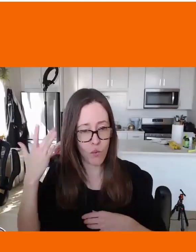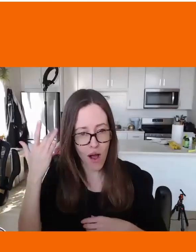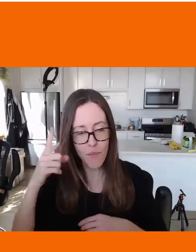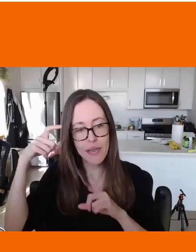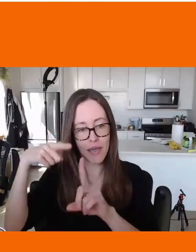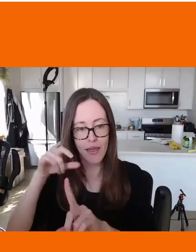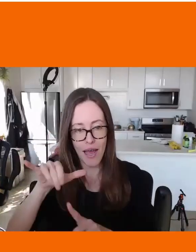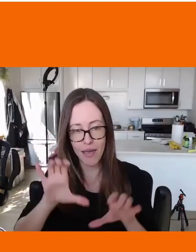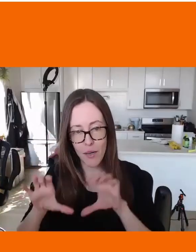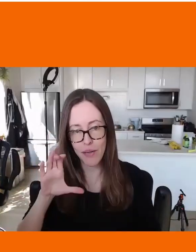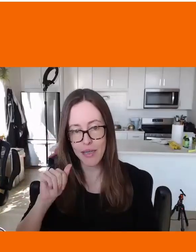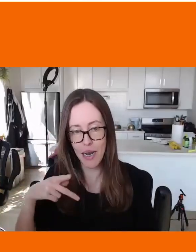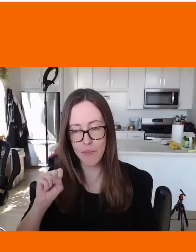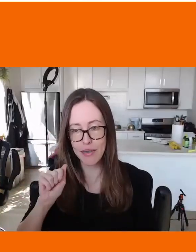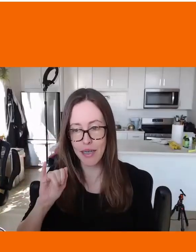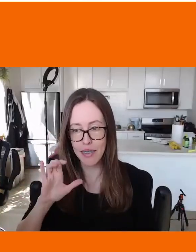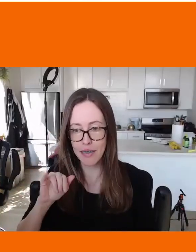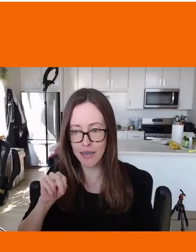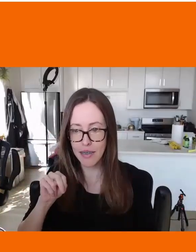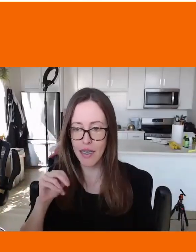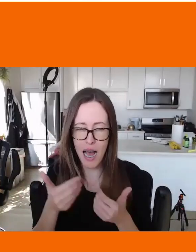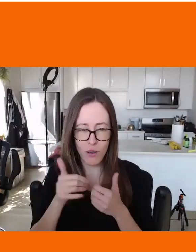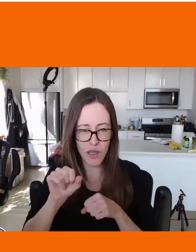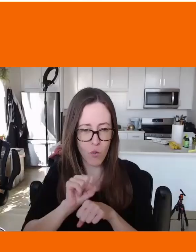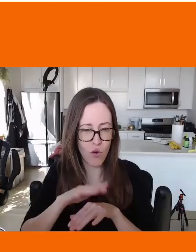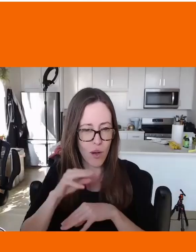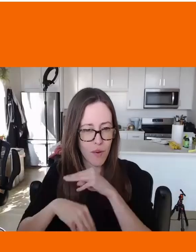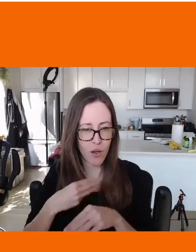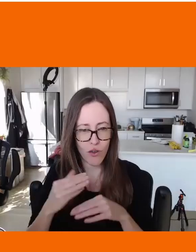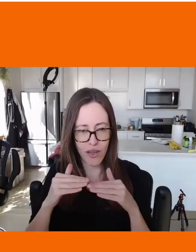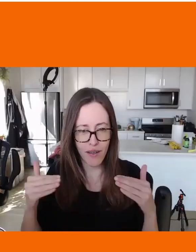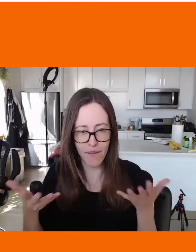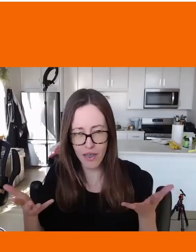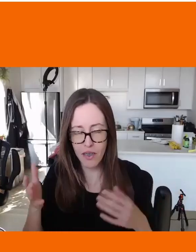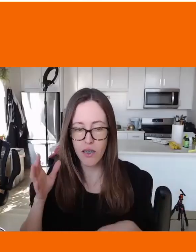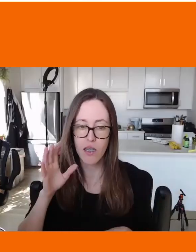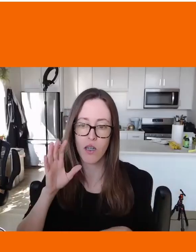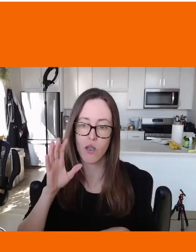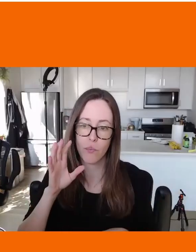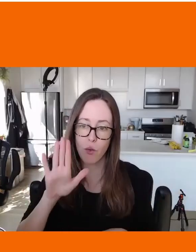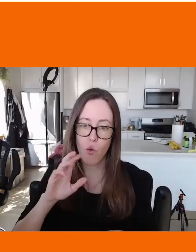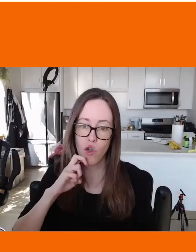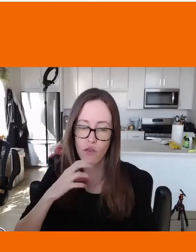by sensing spice, and that's caused by that chemical capsaicin. Now, how does that work on a molecular level?